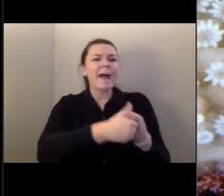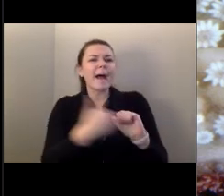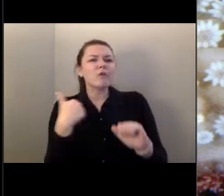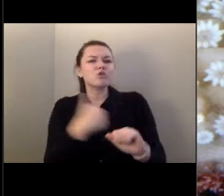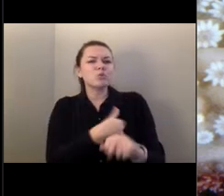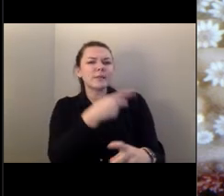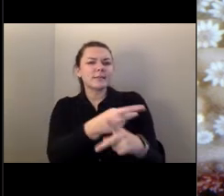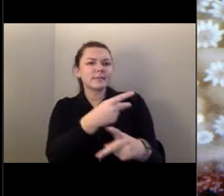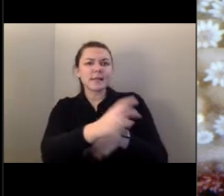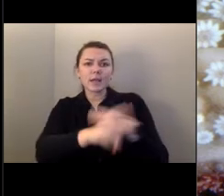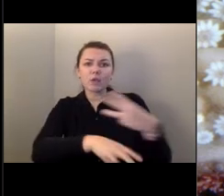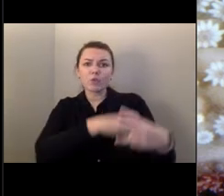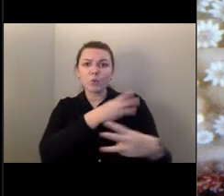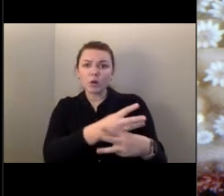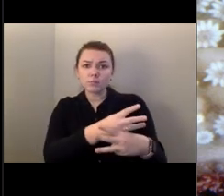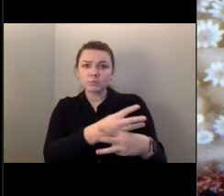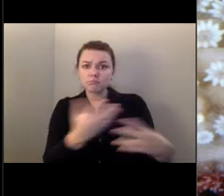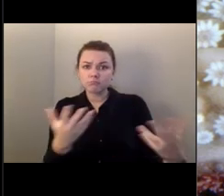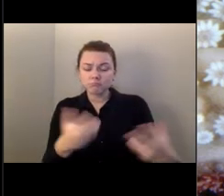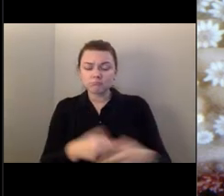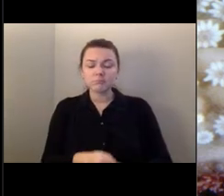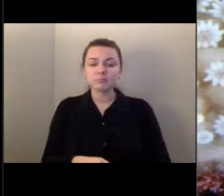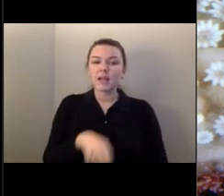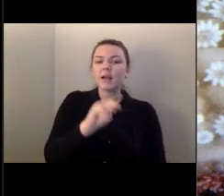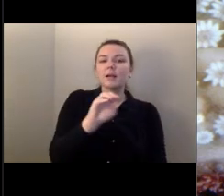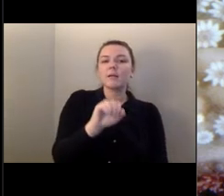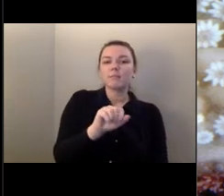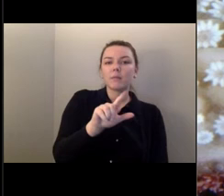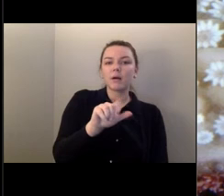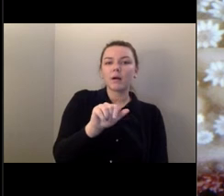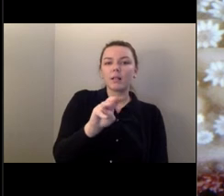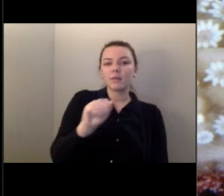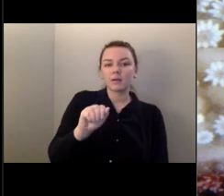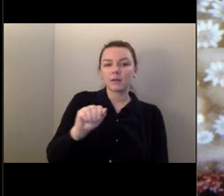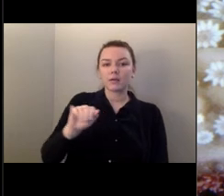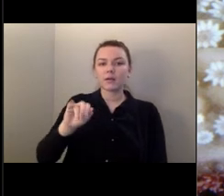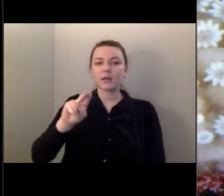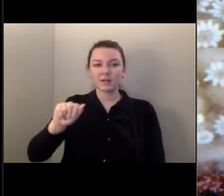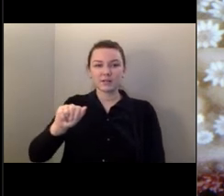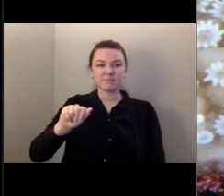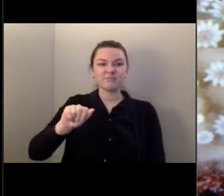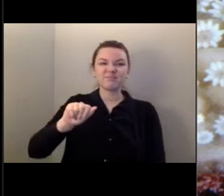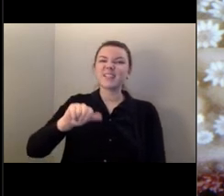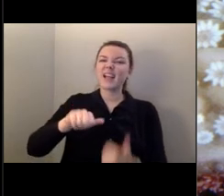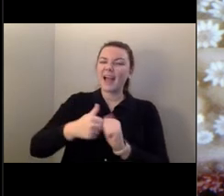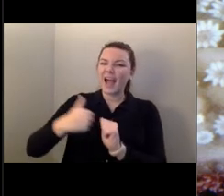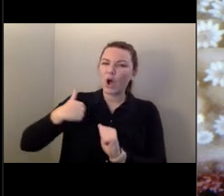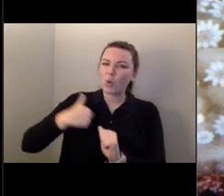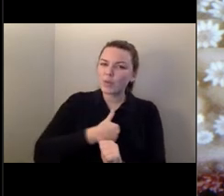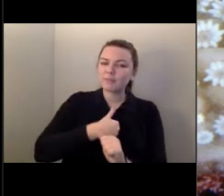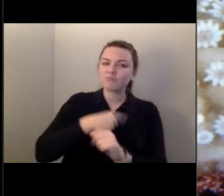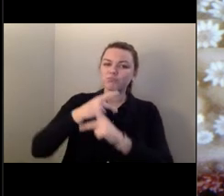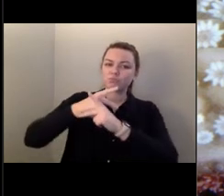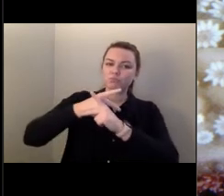And so Mālama ʻAina is that practice. And it's how we give back through our actions